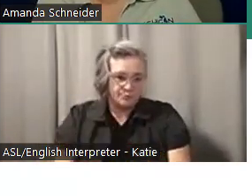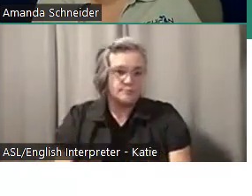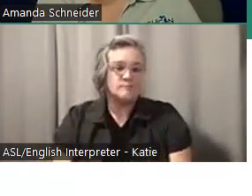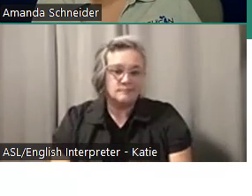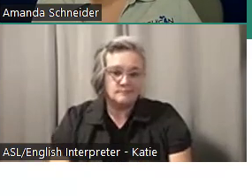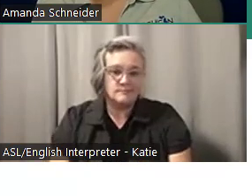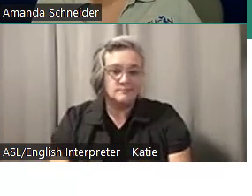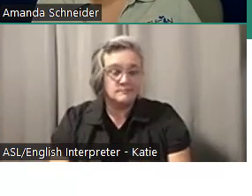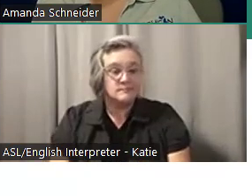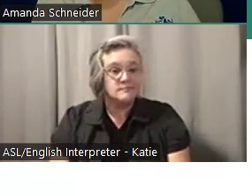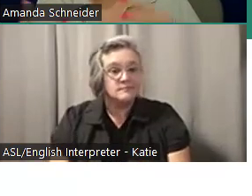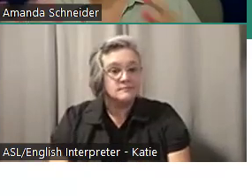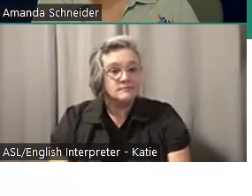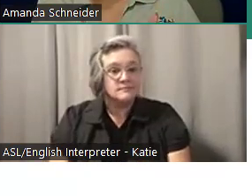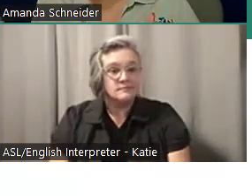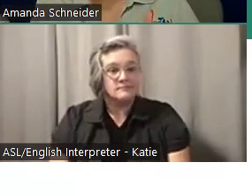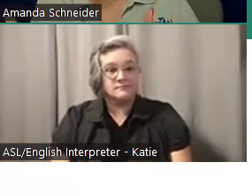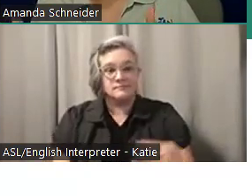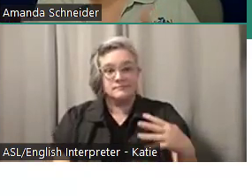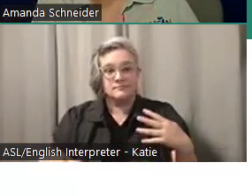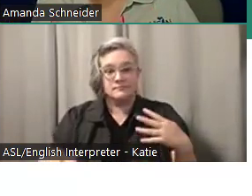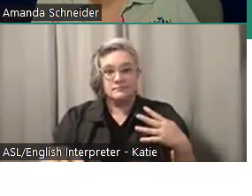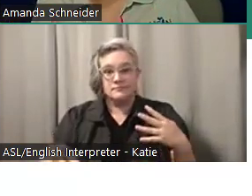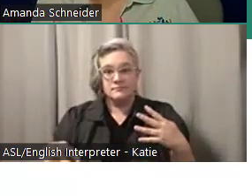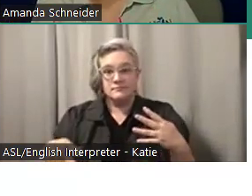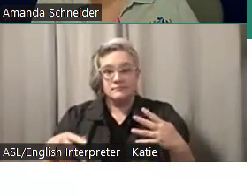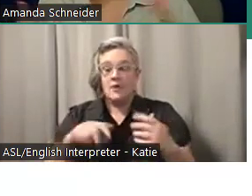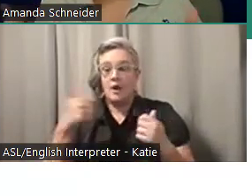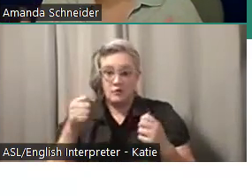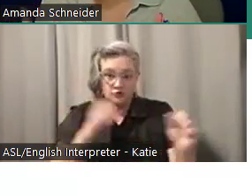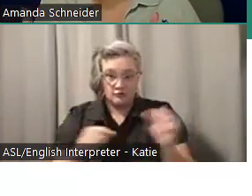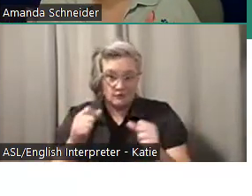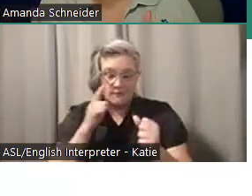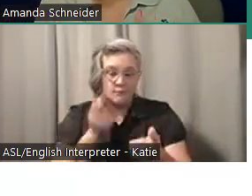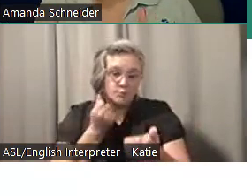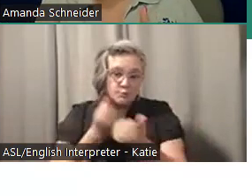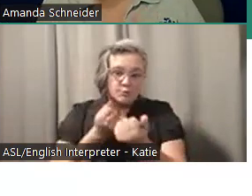There are also, um, two different strategies for supporting, um, students to,